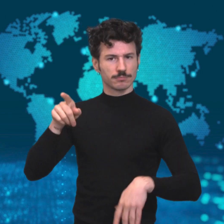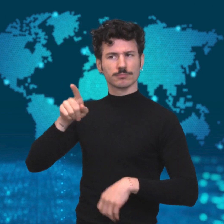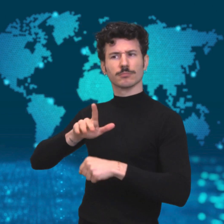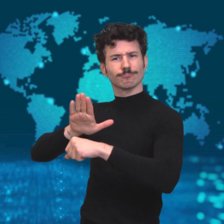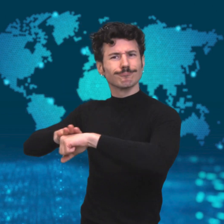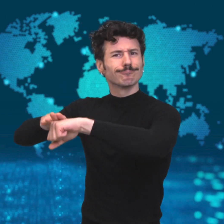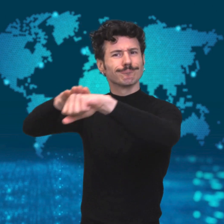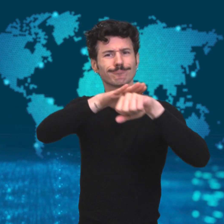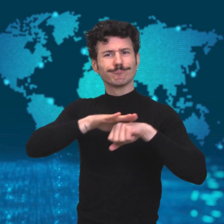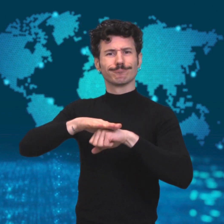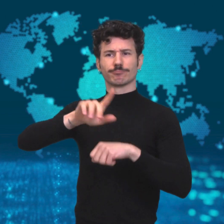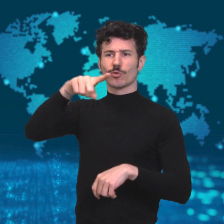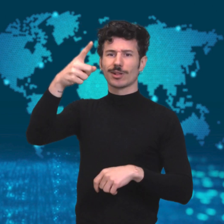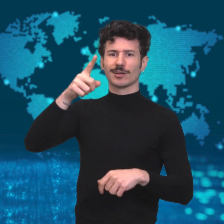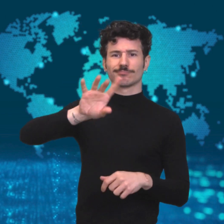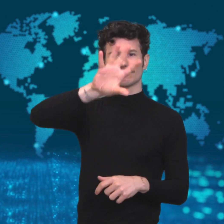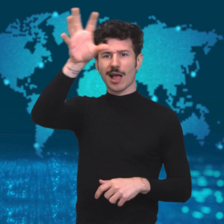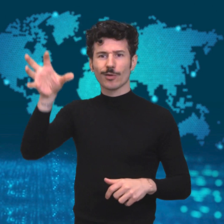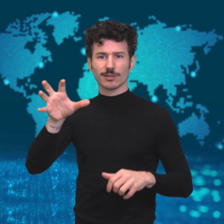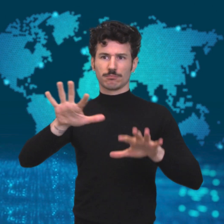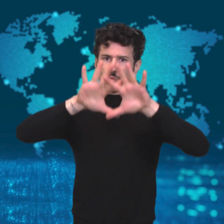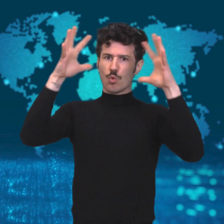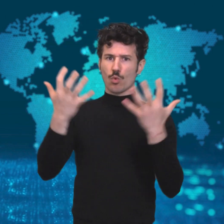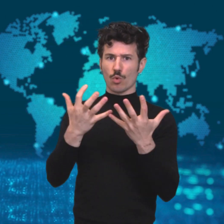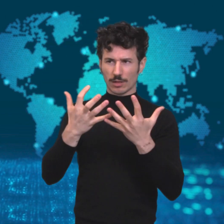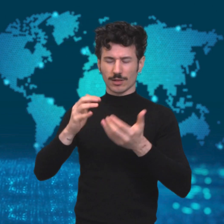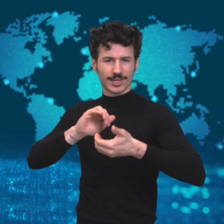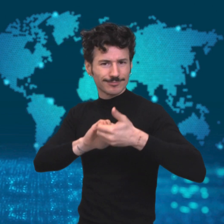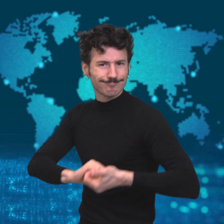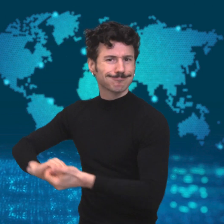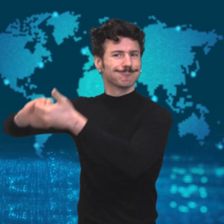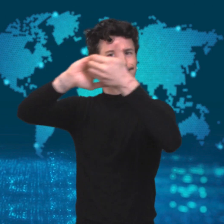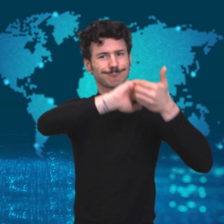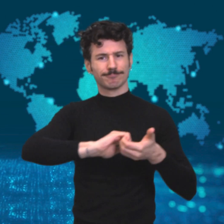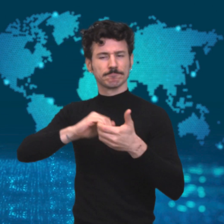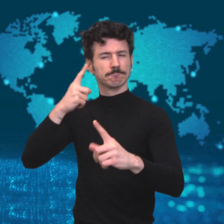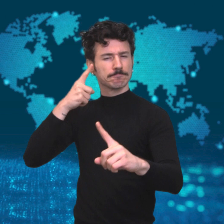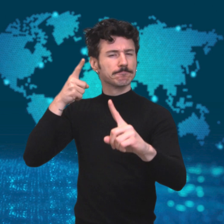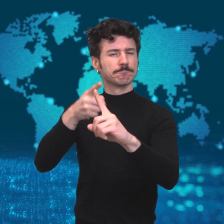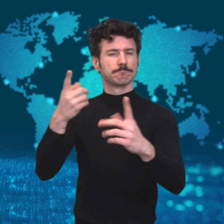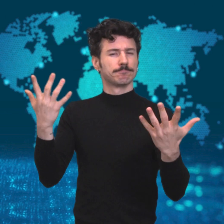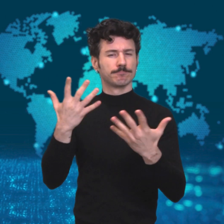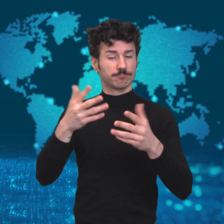recognize WHO’s major role in containing the outbreak